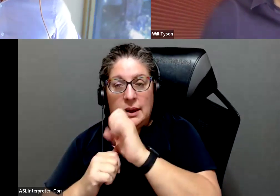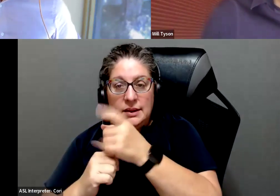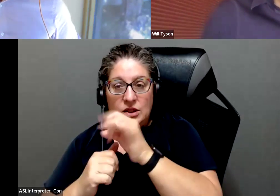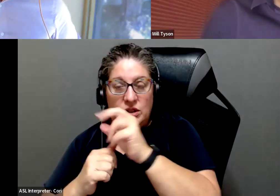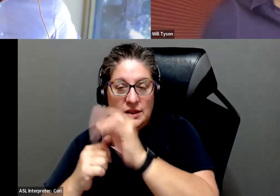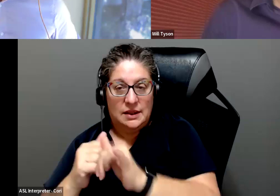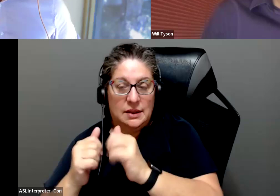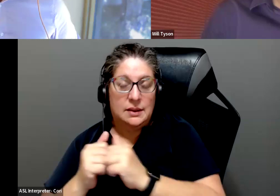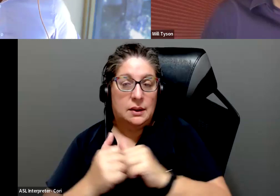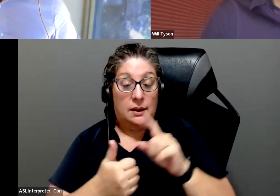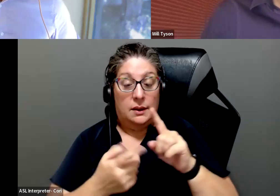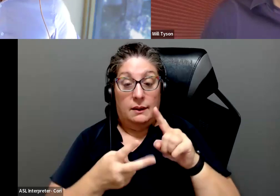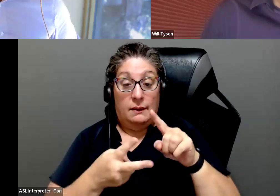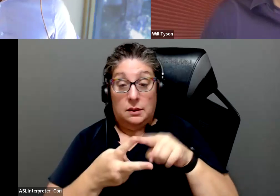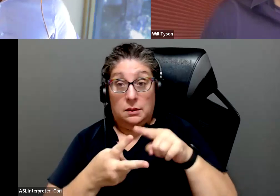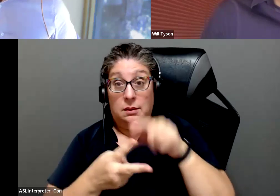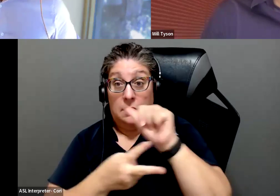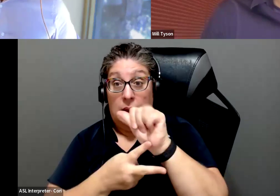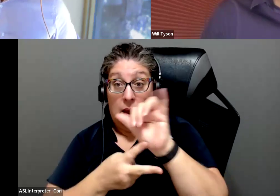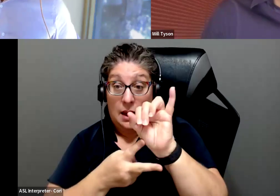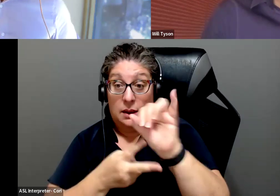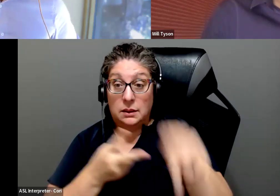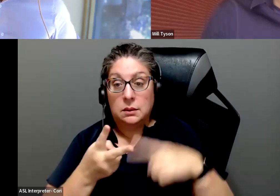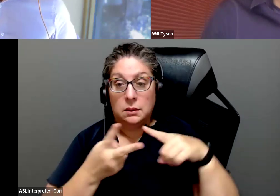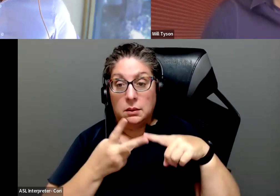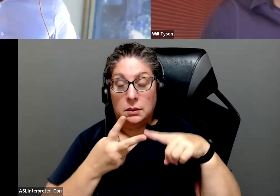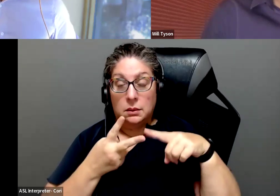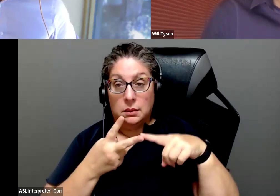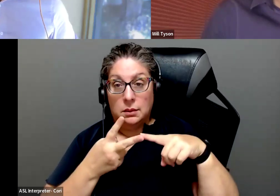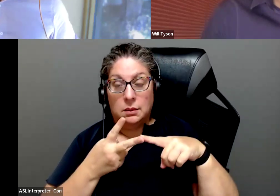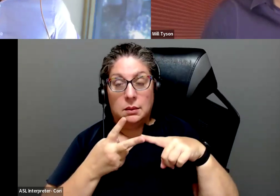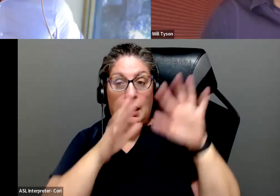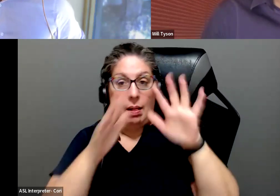the first is AI and the second one is on climate change.